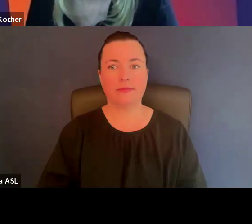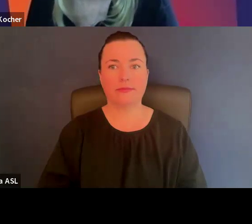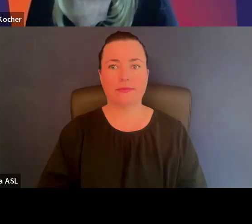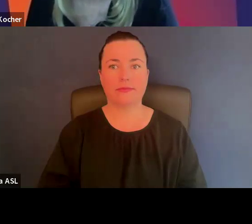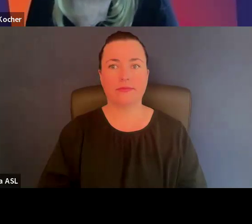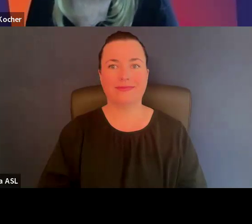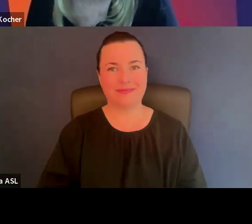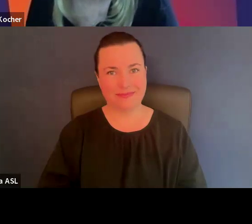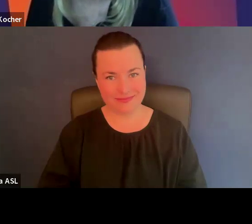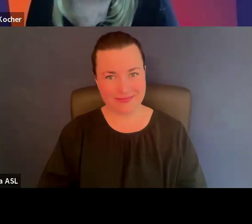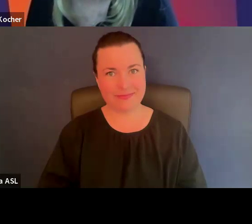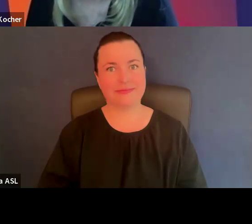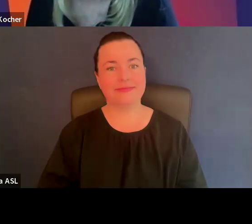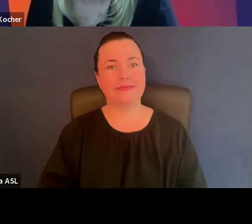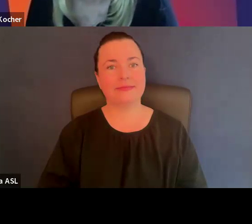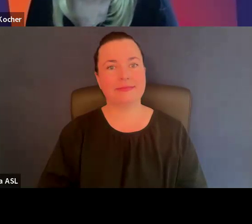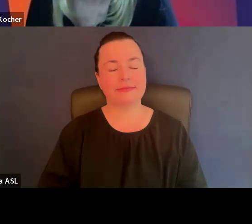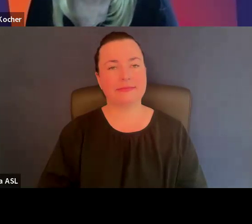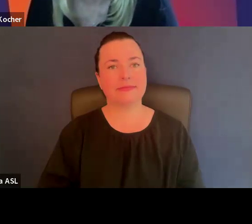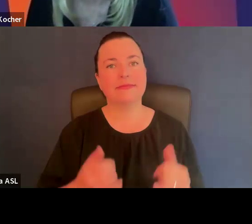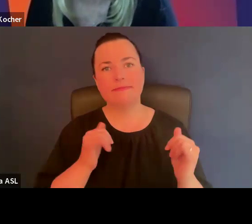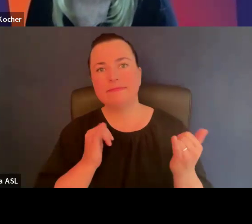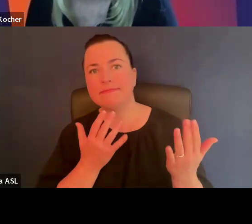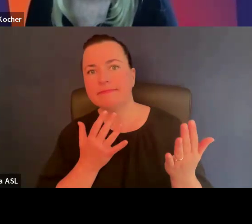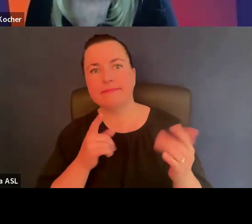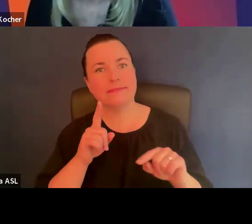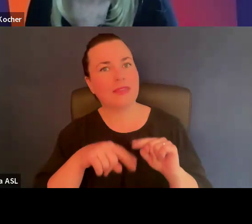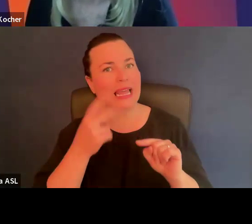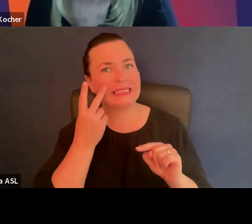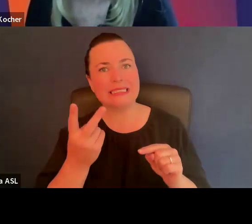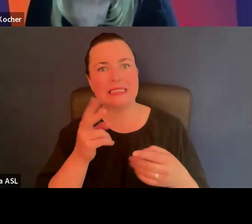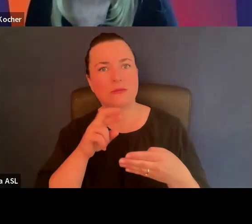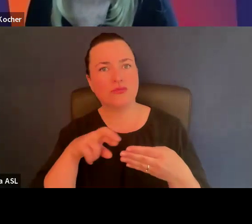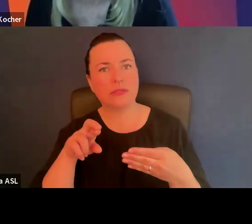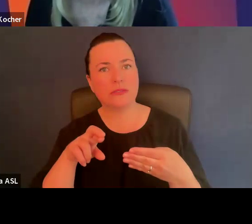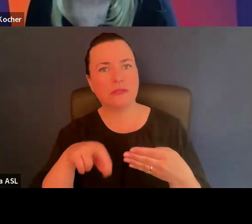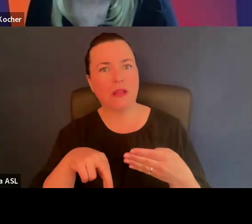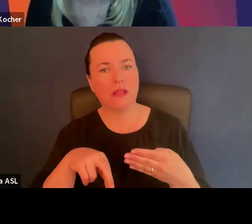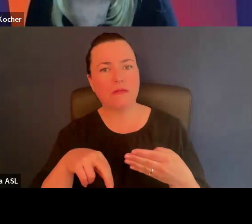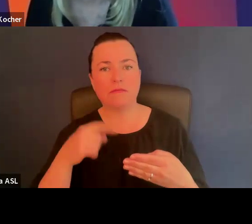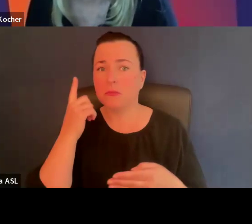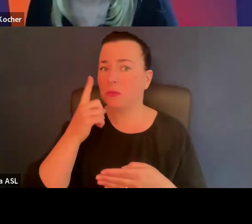All right, I'm not seeing the results, so I'm wondering if IT can help me out with that.